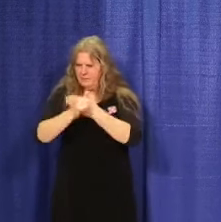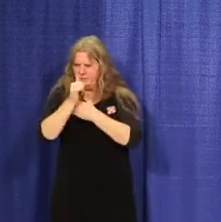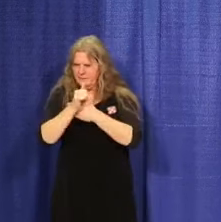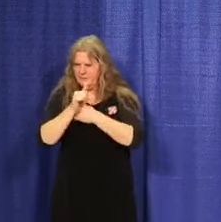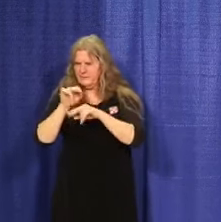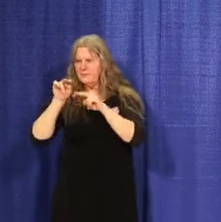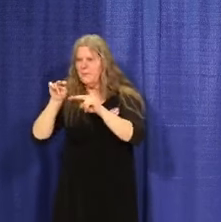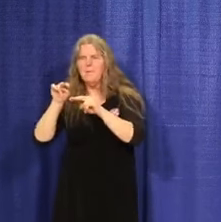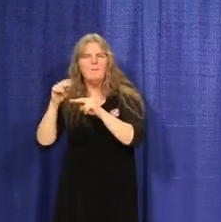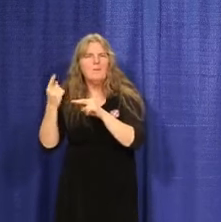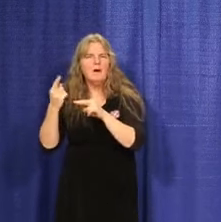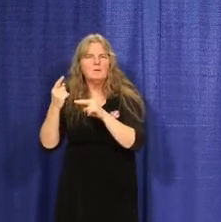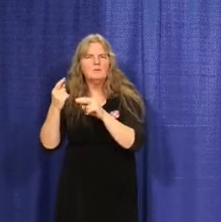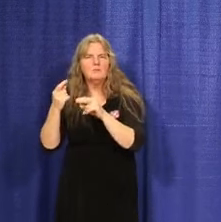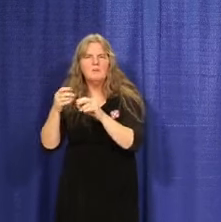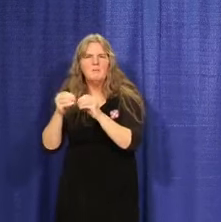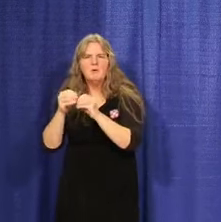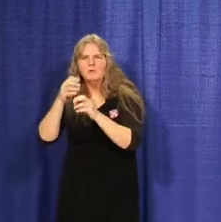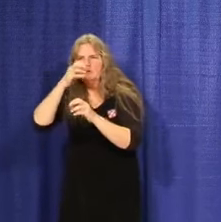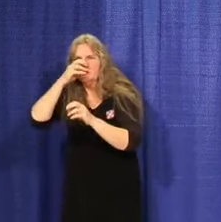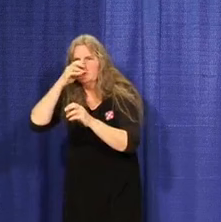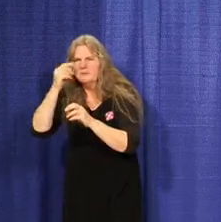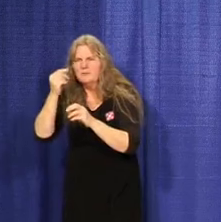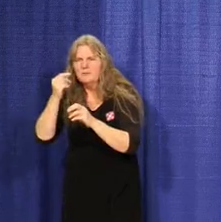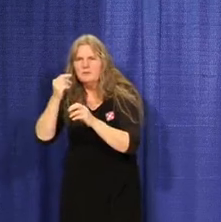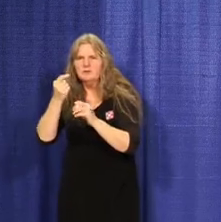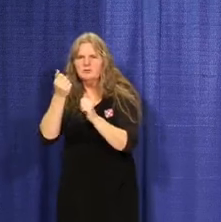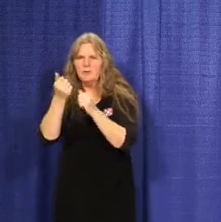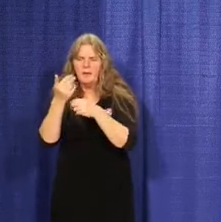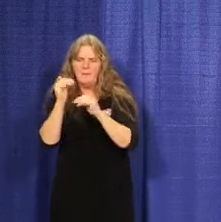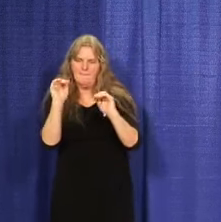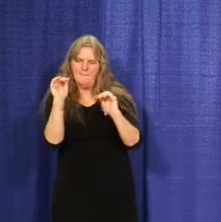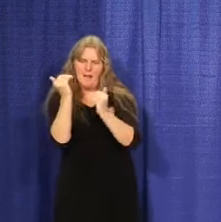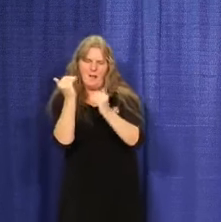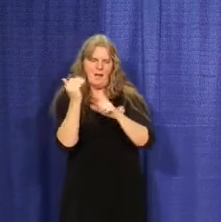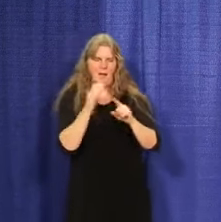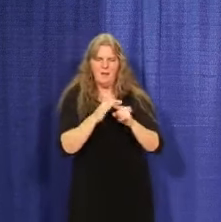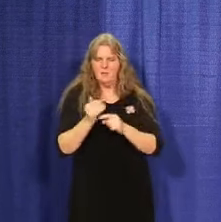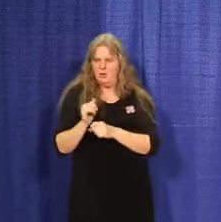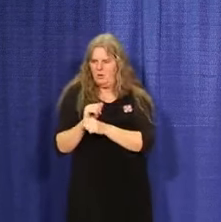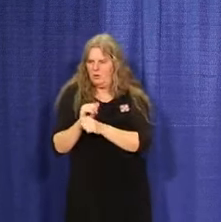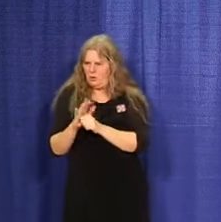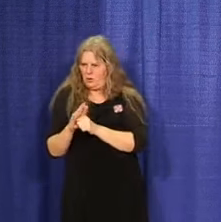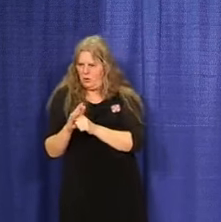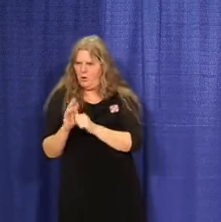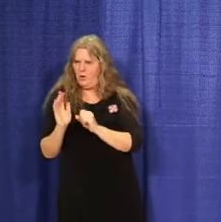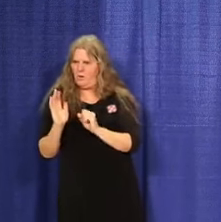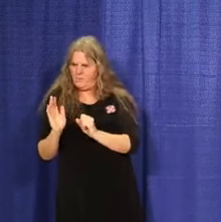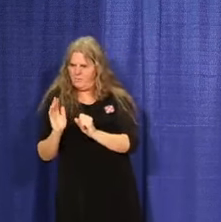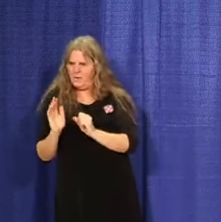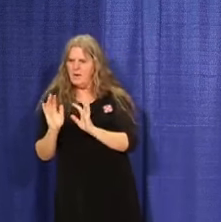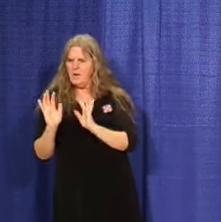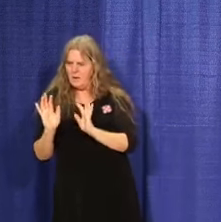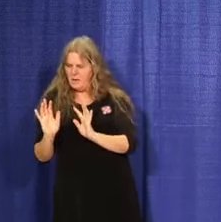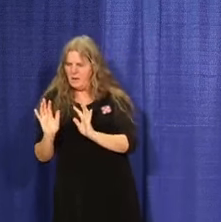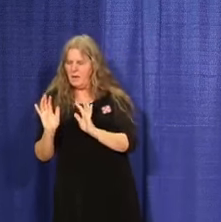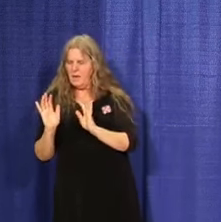Our challenge will always be to strike the right balance between restriction of movement and keeping COVID risk manageable.